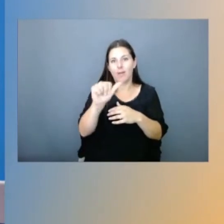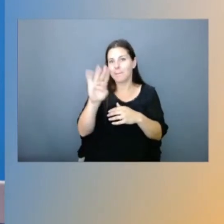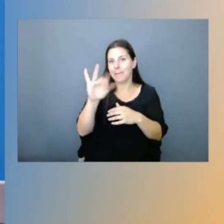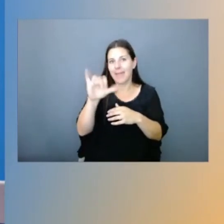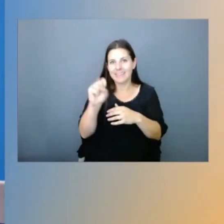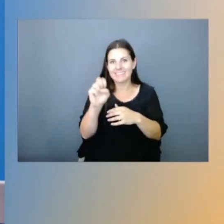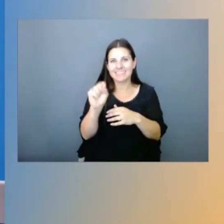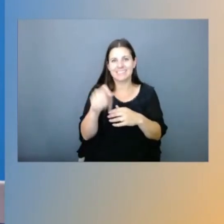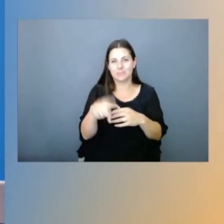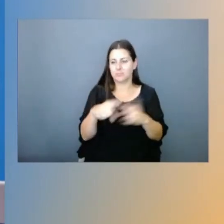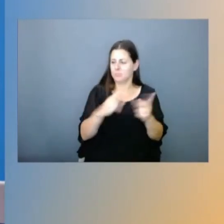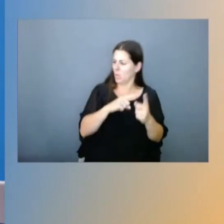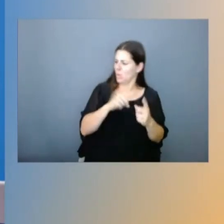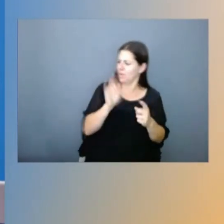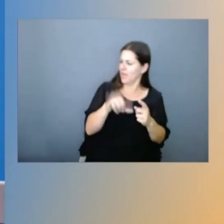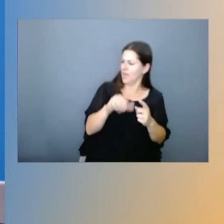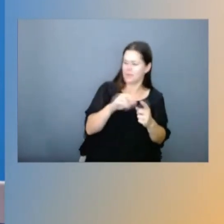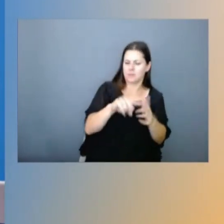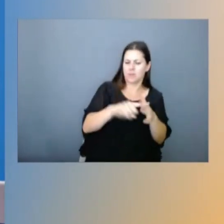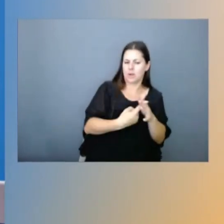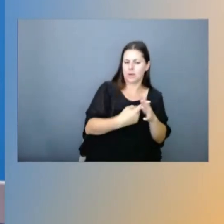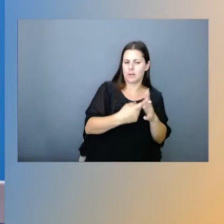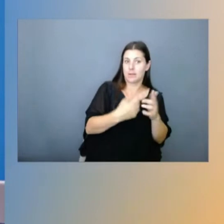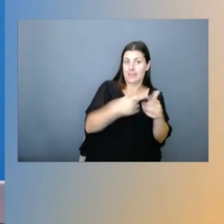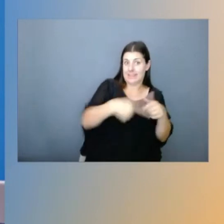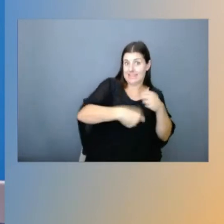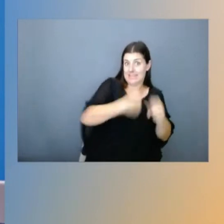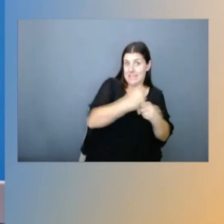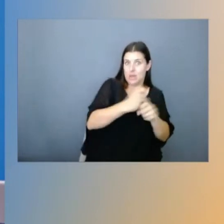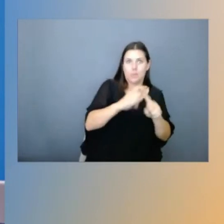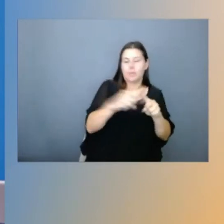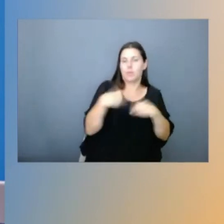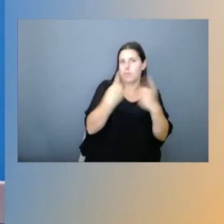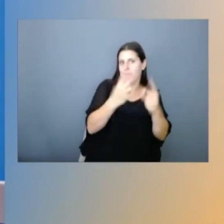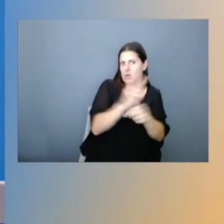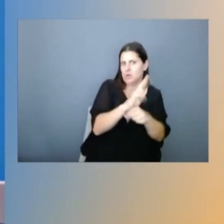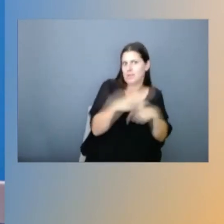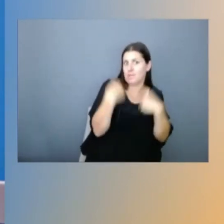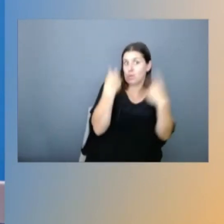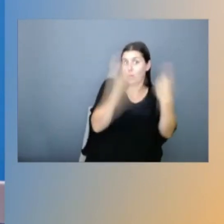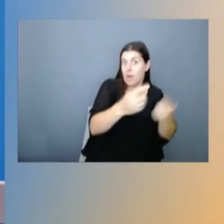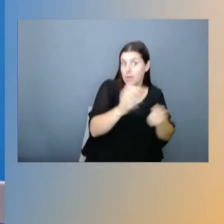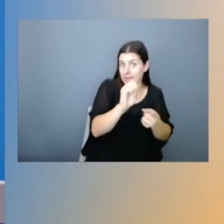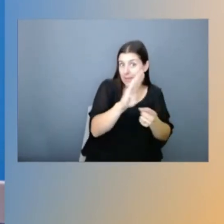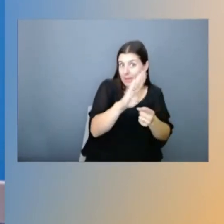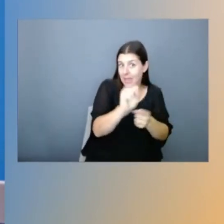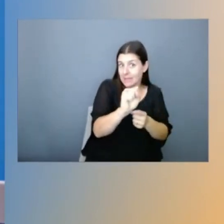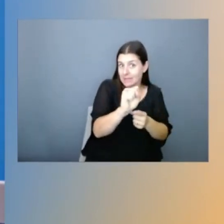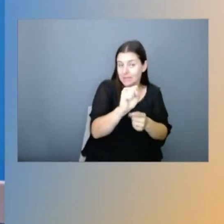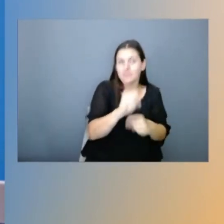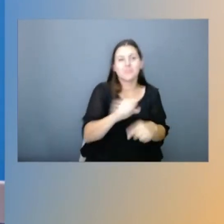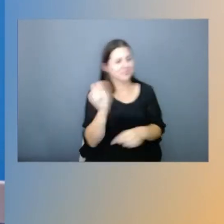in EC2 instances this year, it's actually been in use for quite some time in EBS. Quite some time, yes, and we use that opportunity